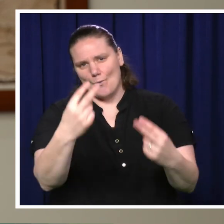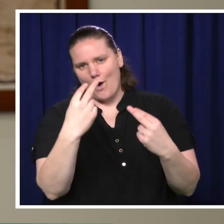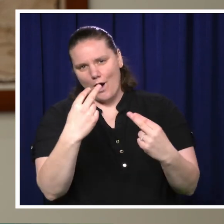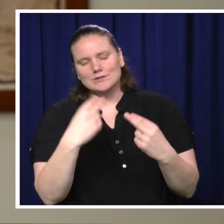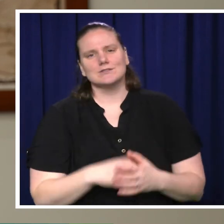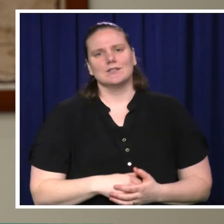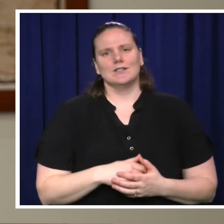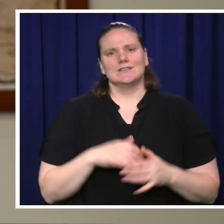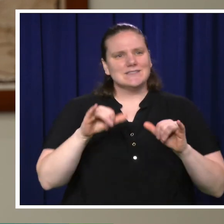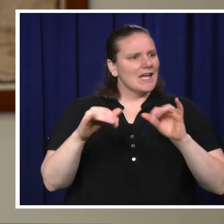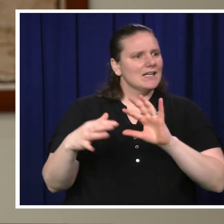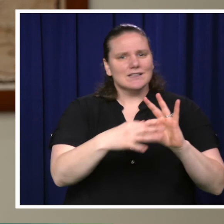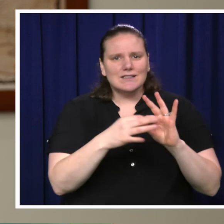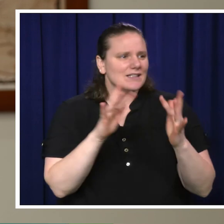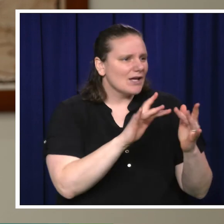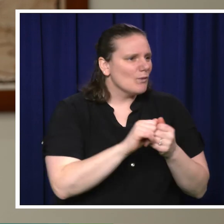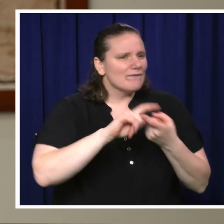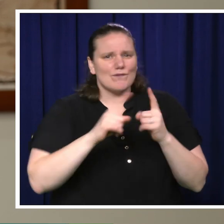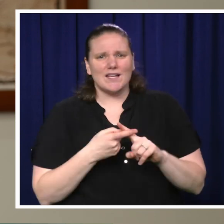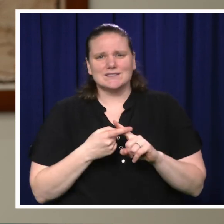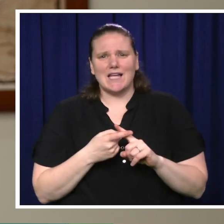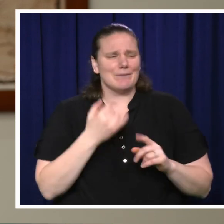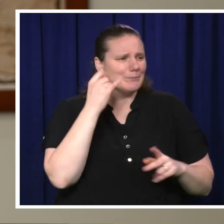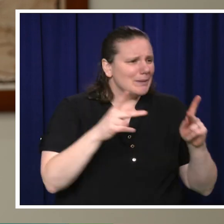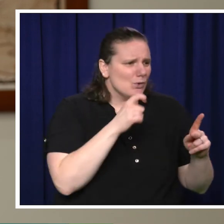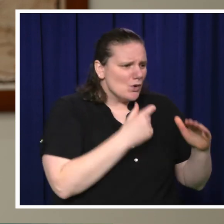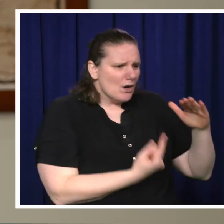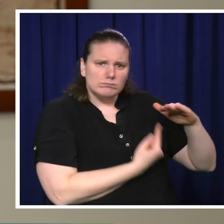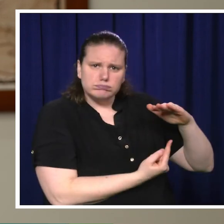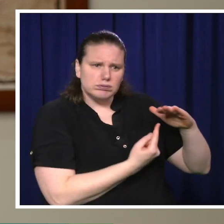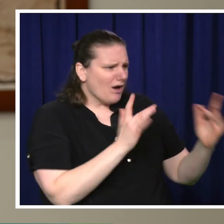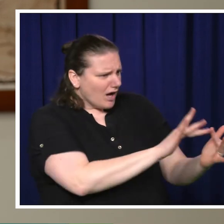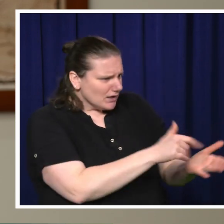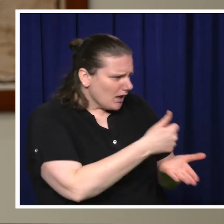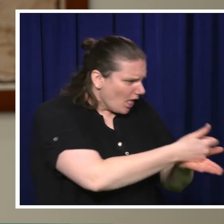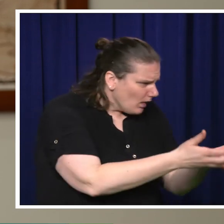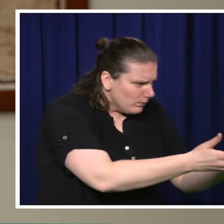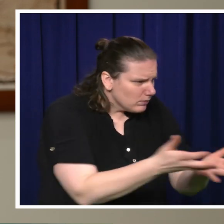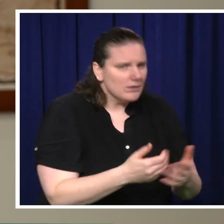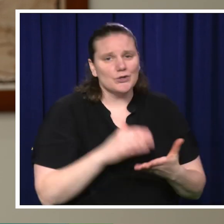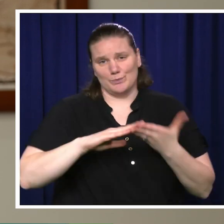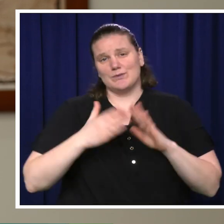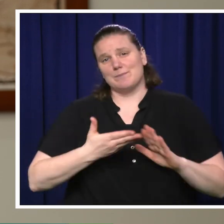Thank you for your time and interest, please stay connected with your friends and reach out to those in isolation, our